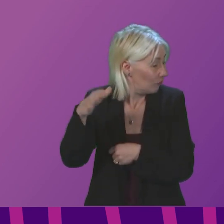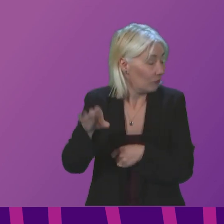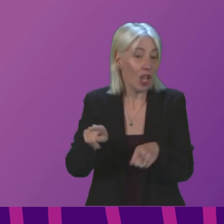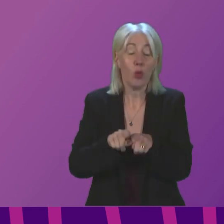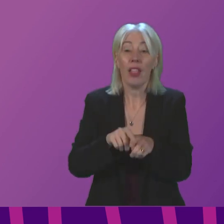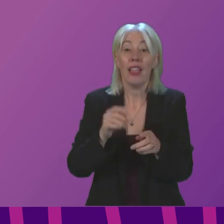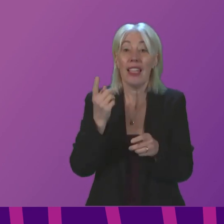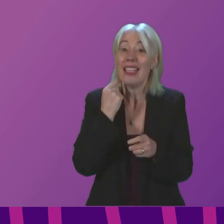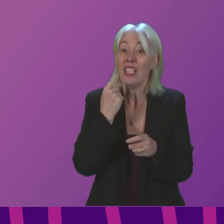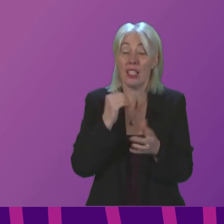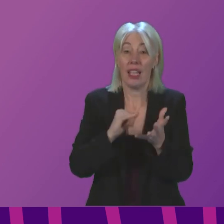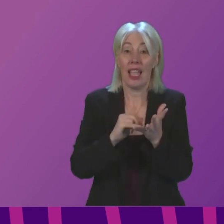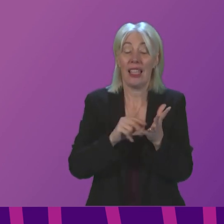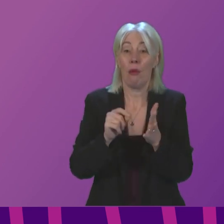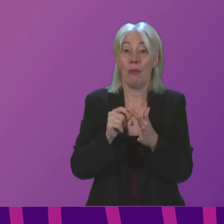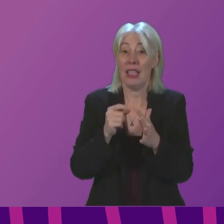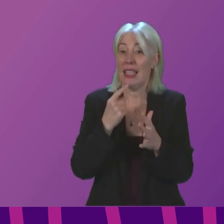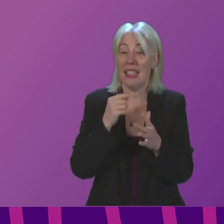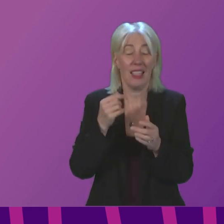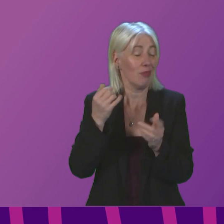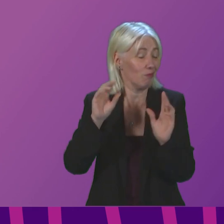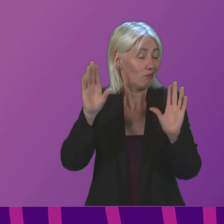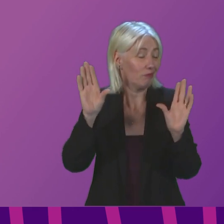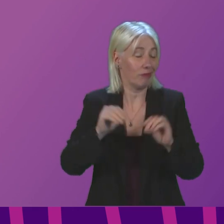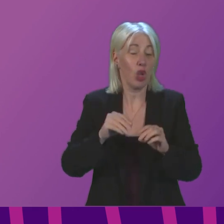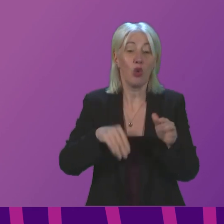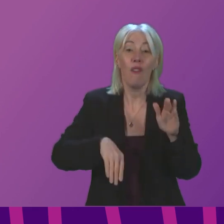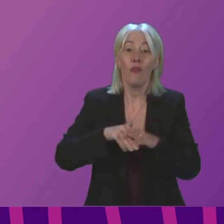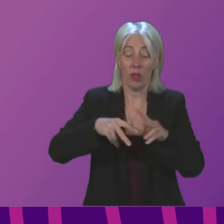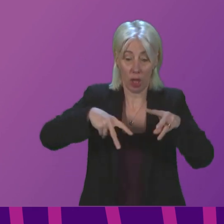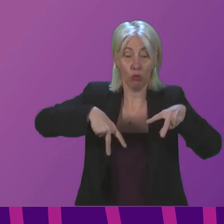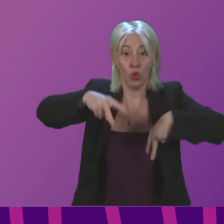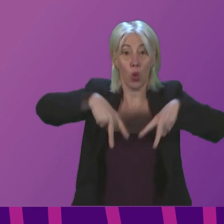on its commitment to fully dual the A96. Can the First Minister explain to the people of